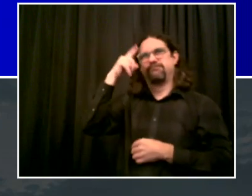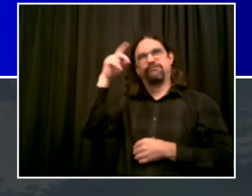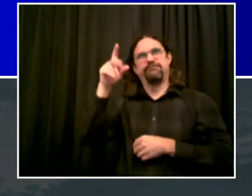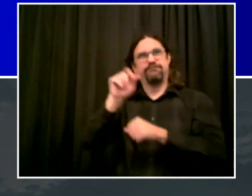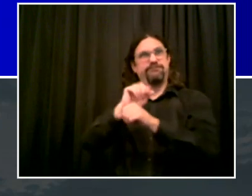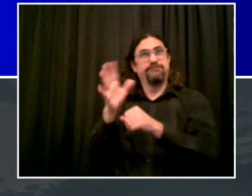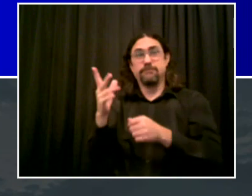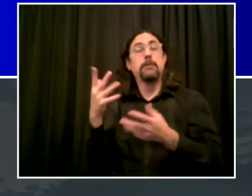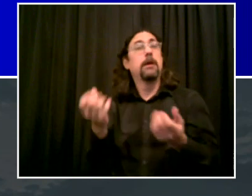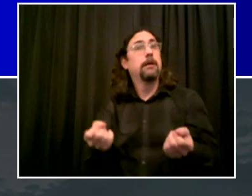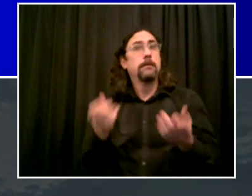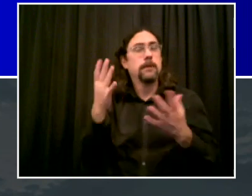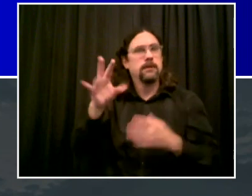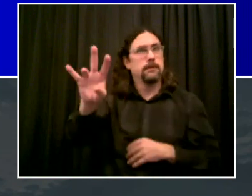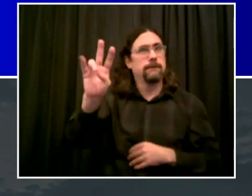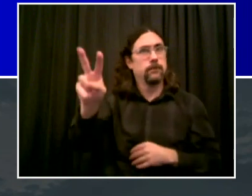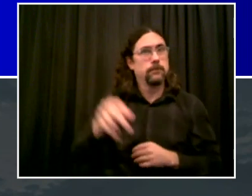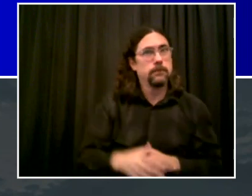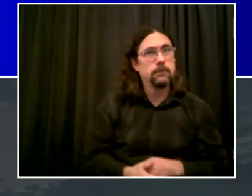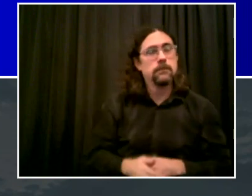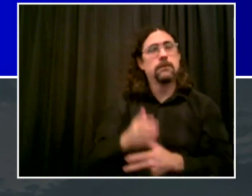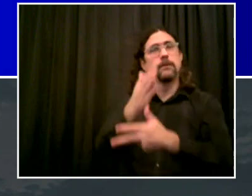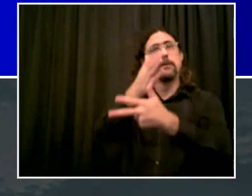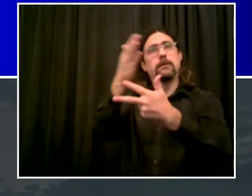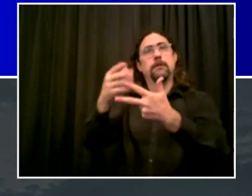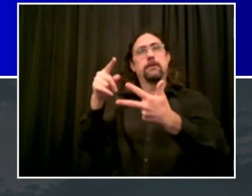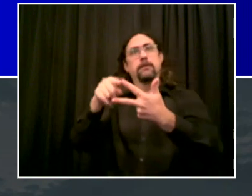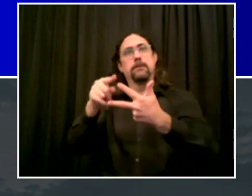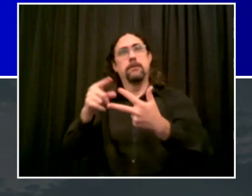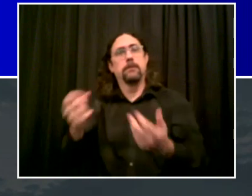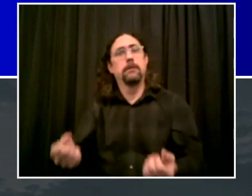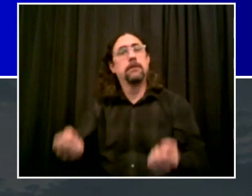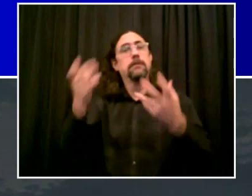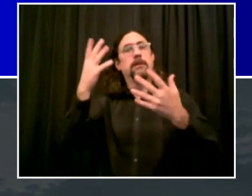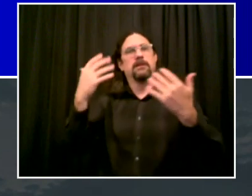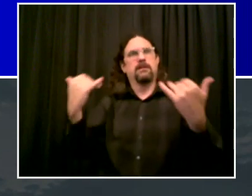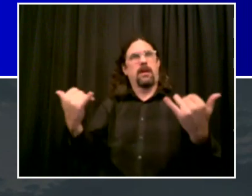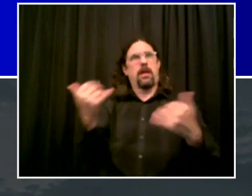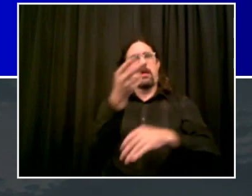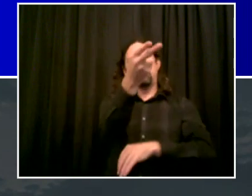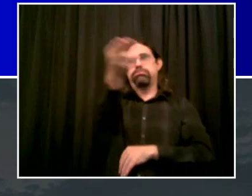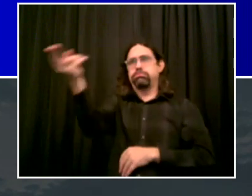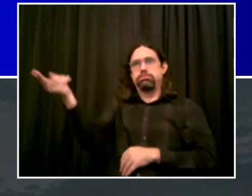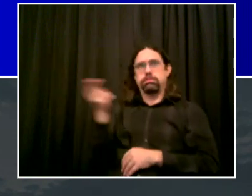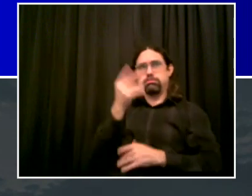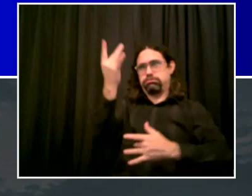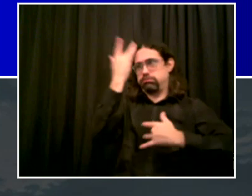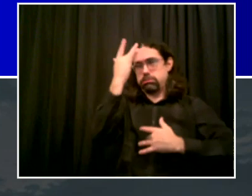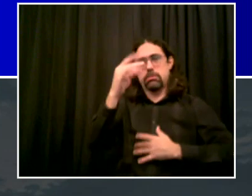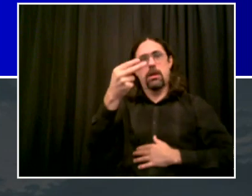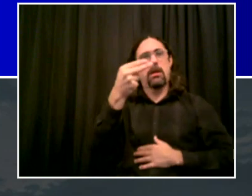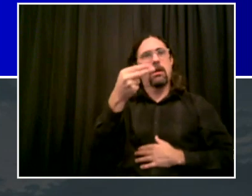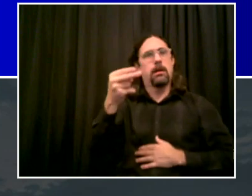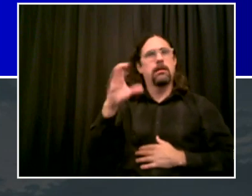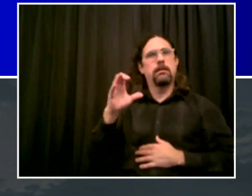79 PATIENTS. THE NUMBER OF PEOPLE IN ICU. 375 PATIENTISS